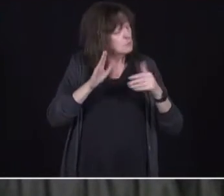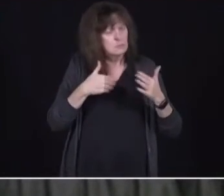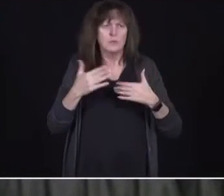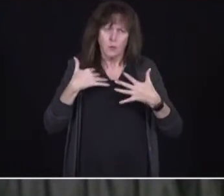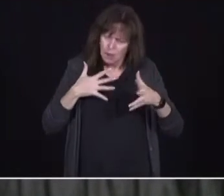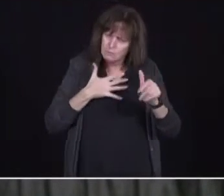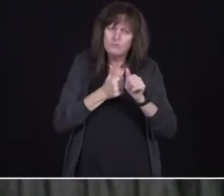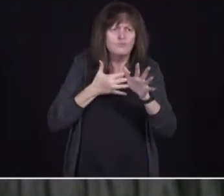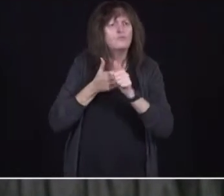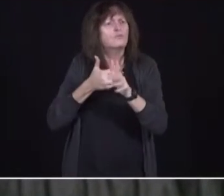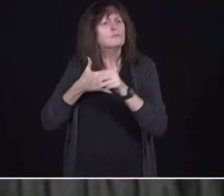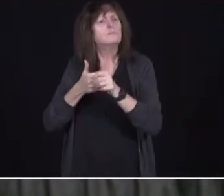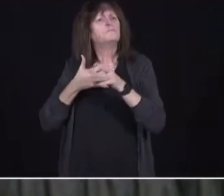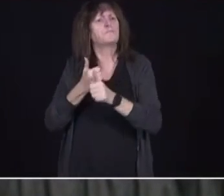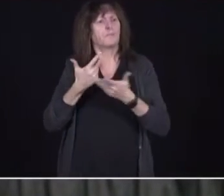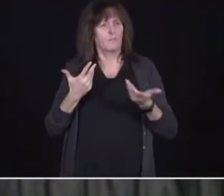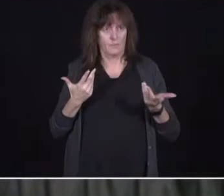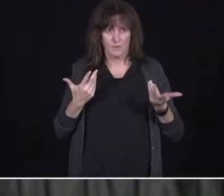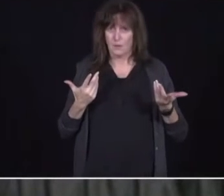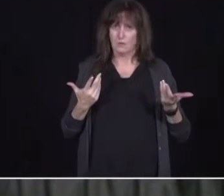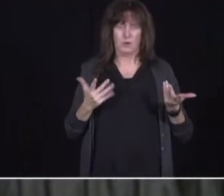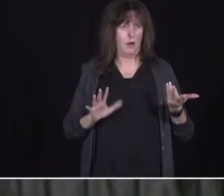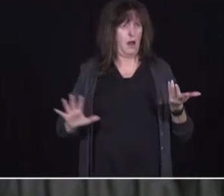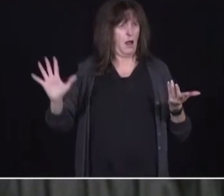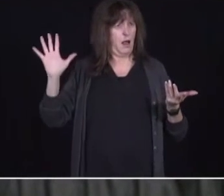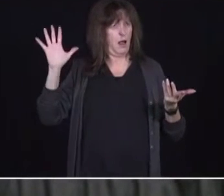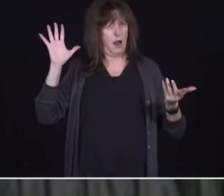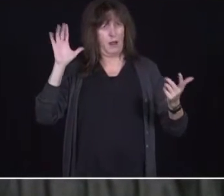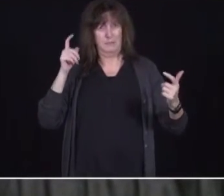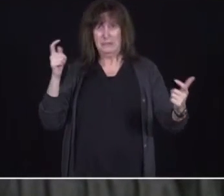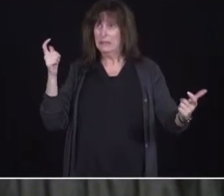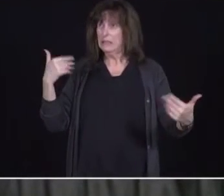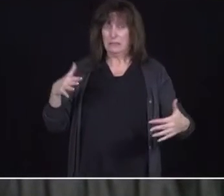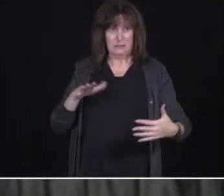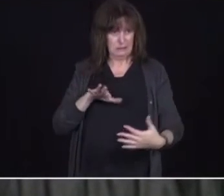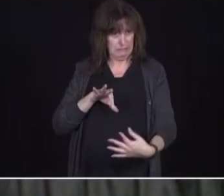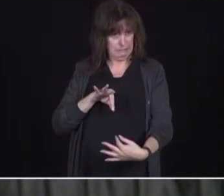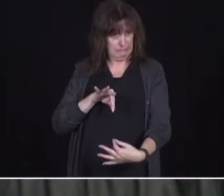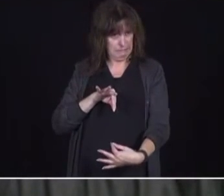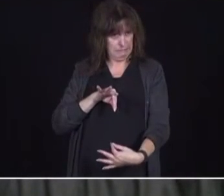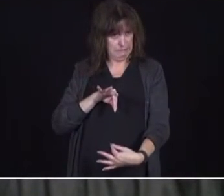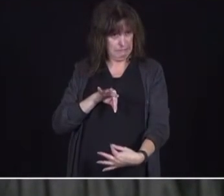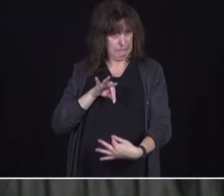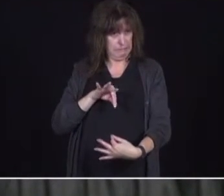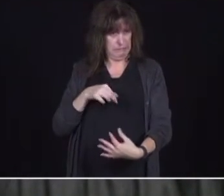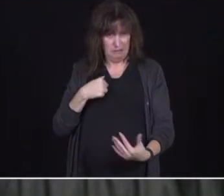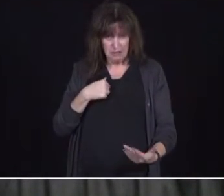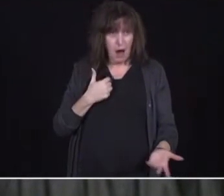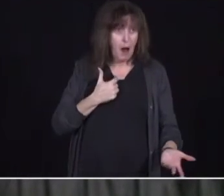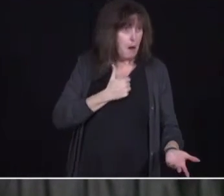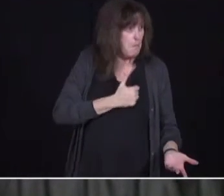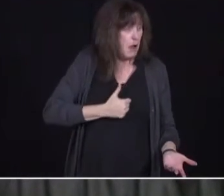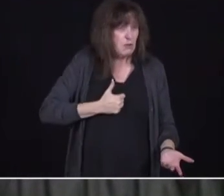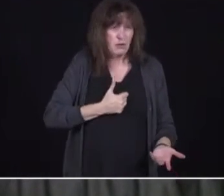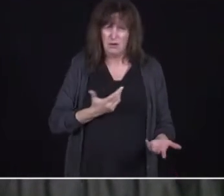And we will catch then up really quickly and meanwhile we will roll on as fast as we possibly can.